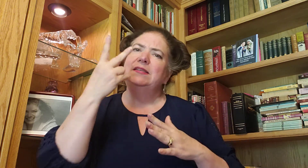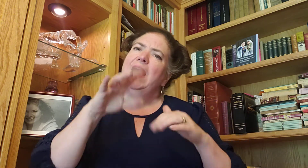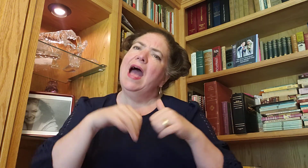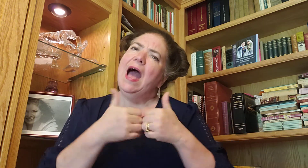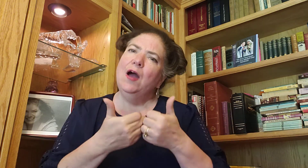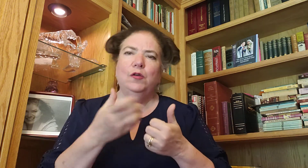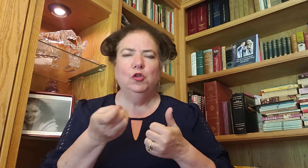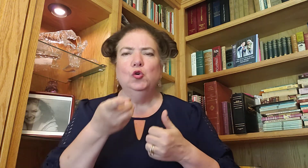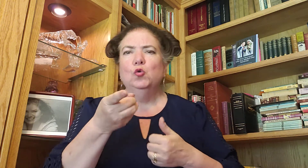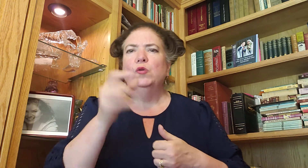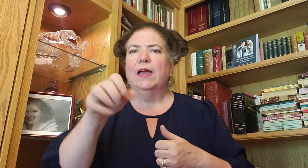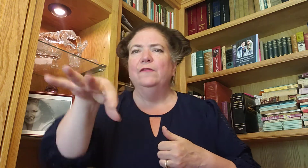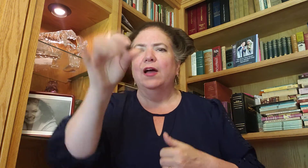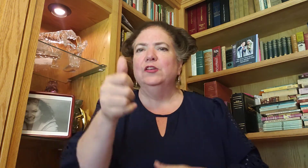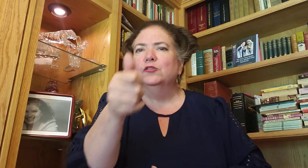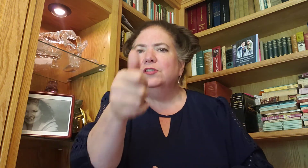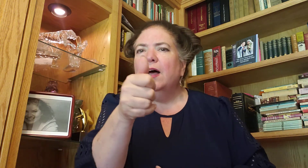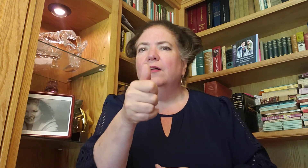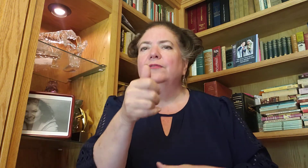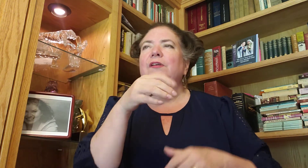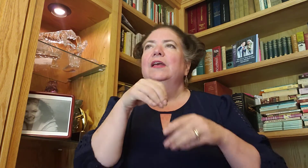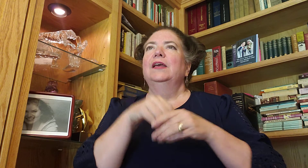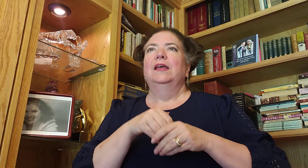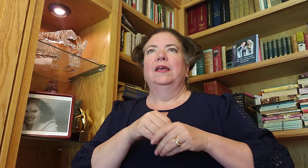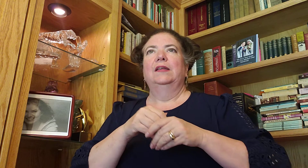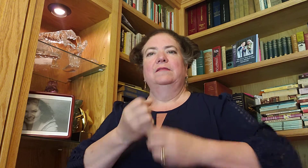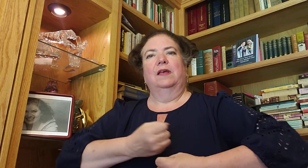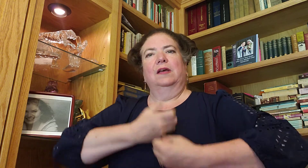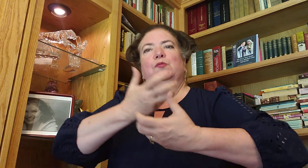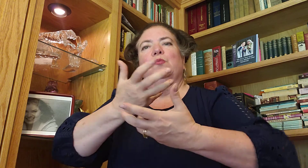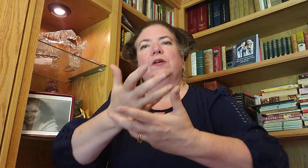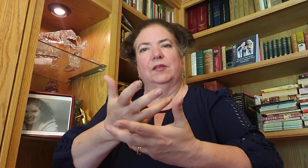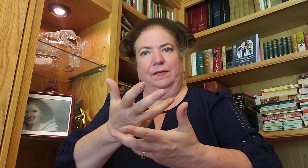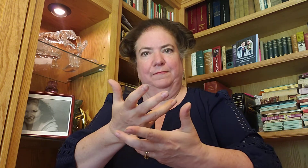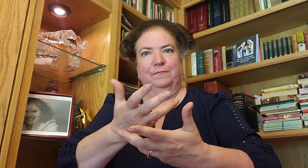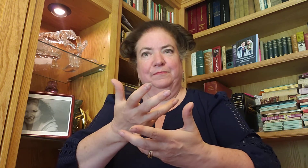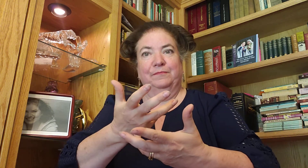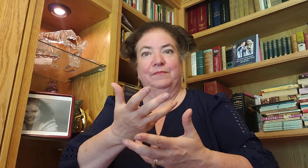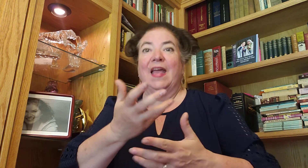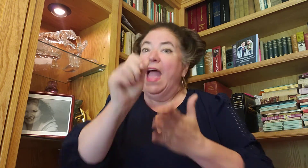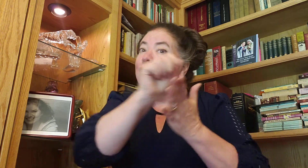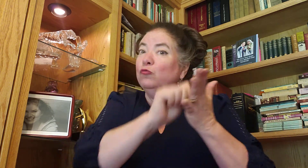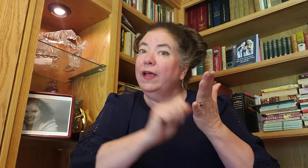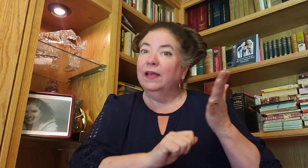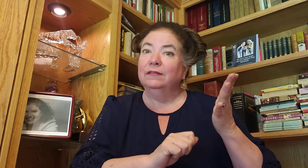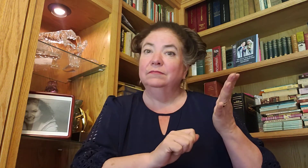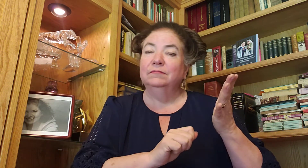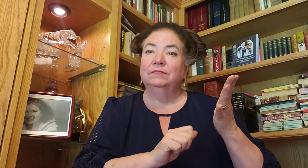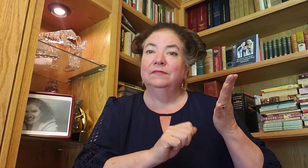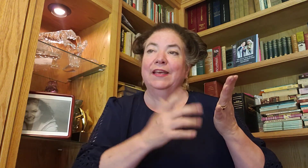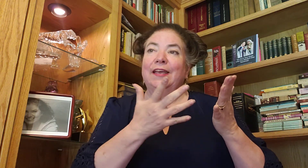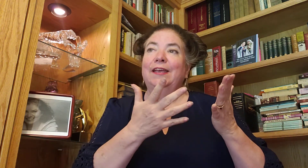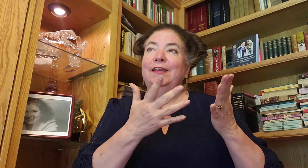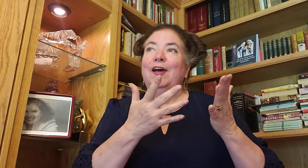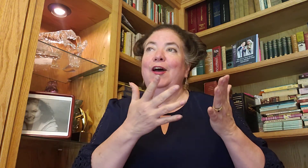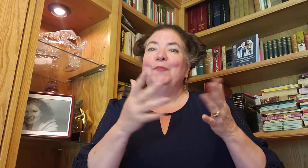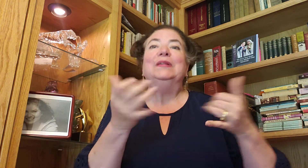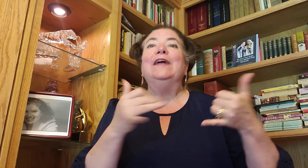see how you can find yourself in expressing and writing in a playful way